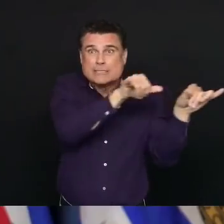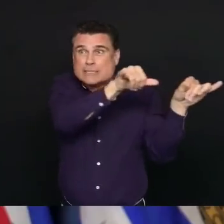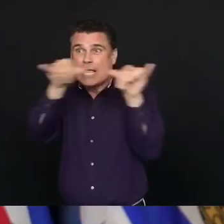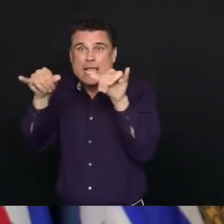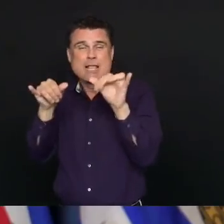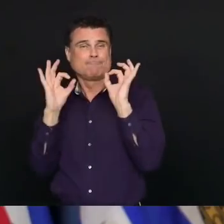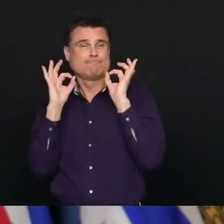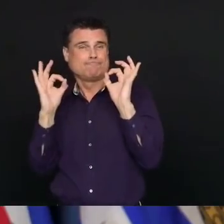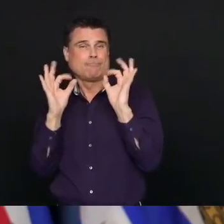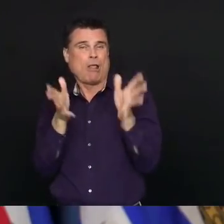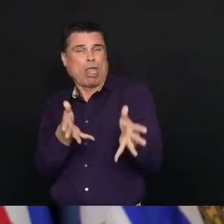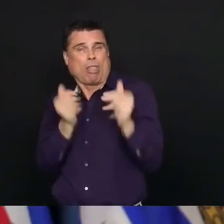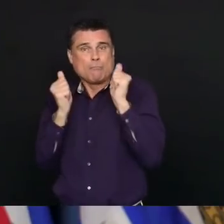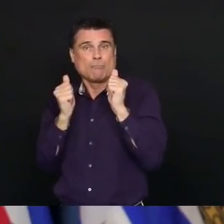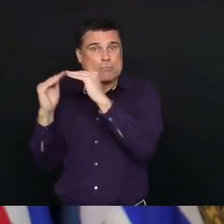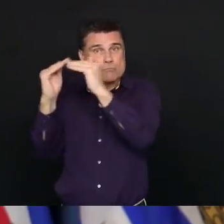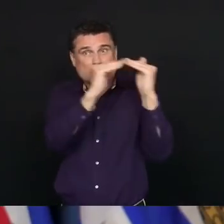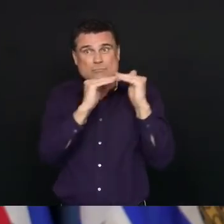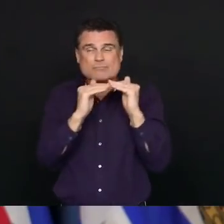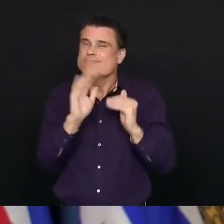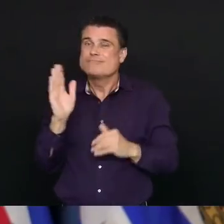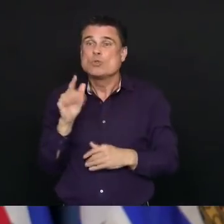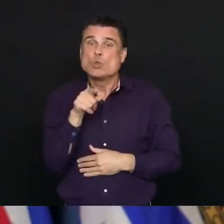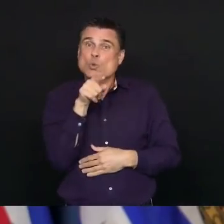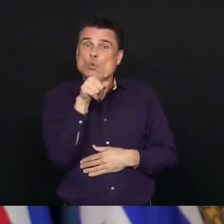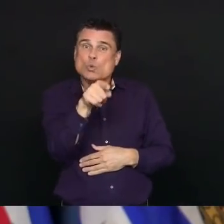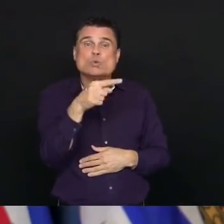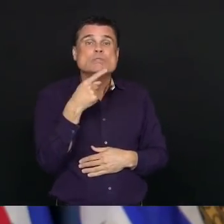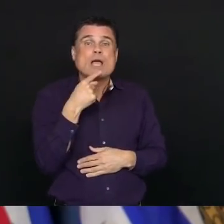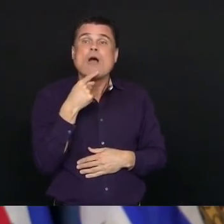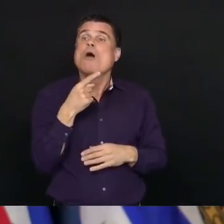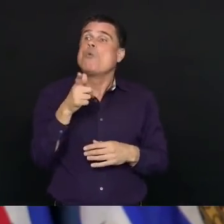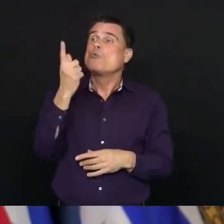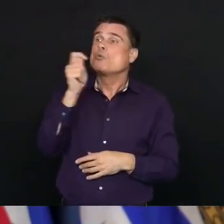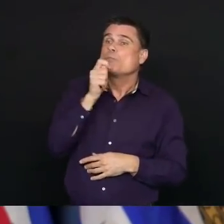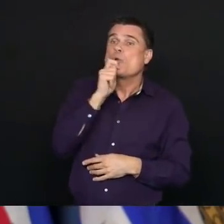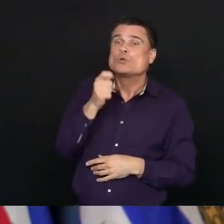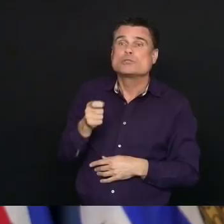the right kind of testing to get